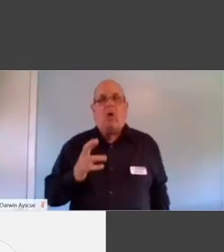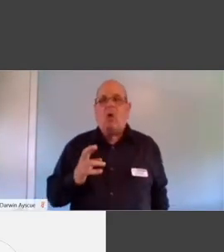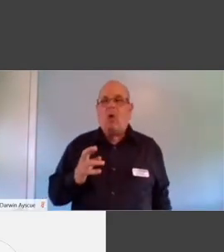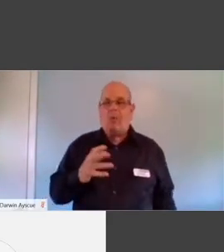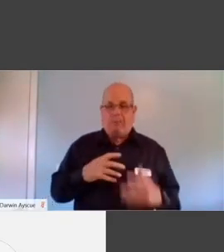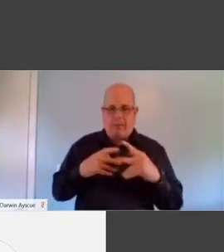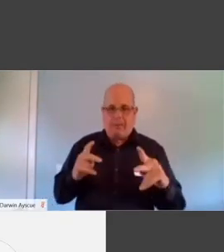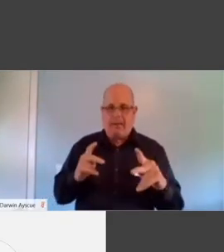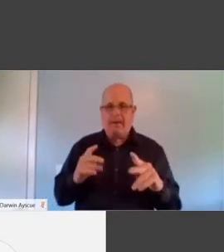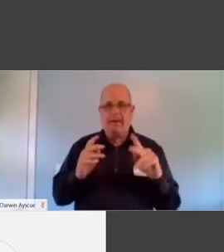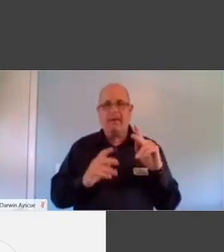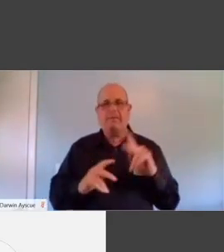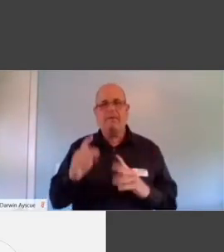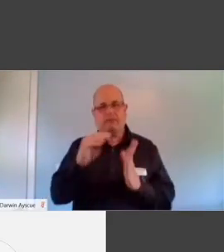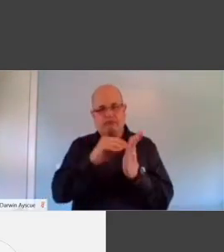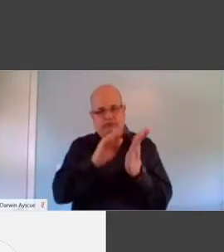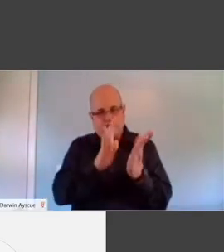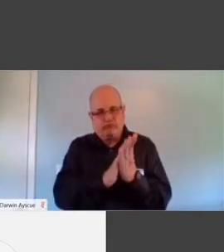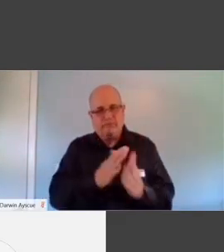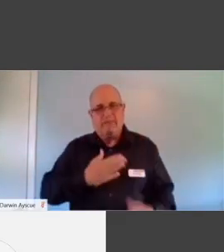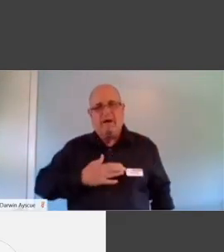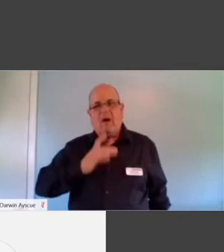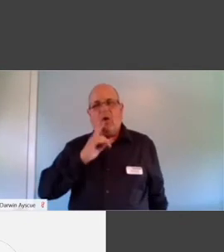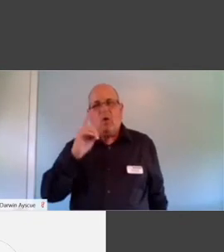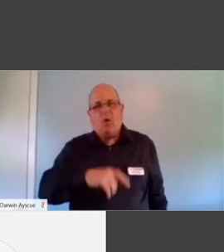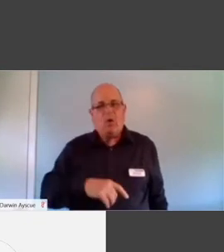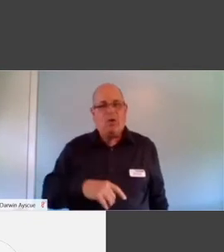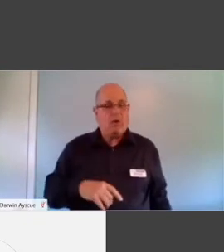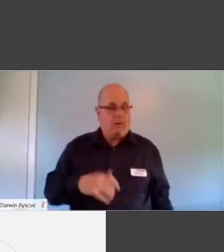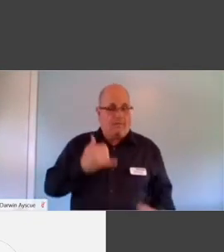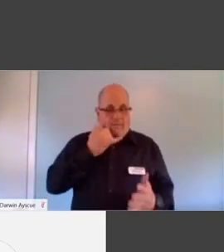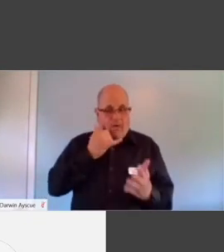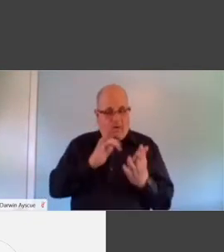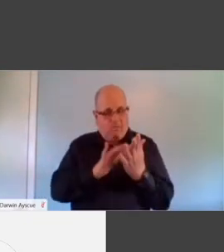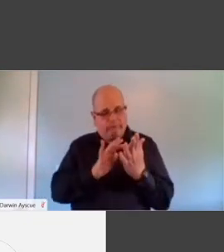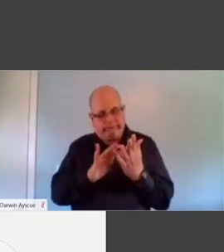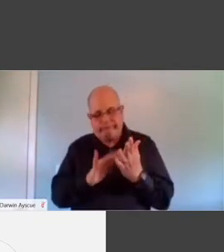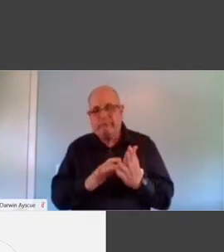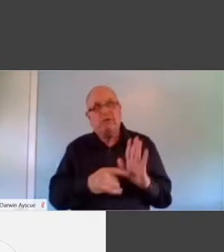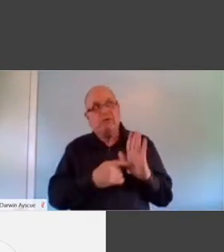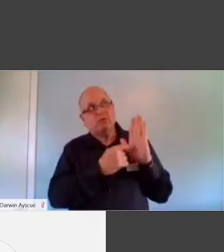write down their orders on their phone or on a piece of paper and show them to the cashier